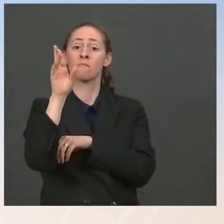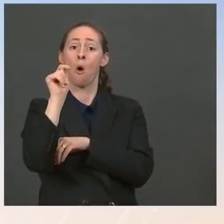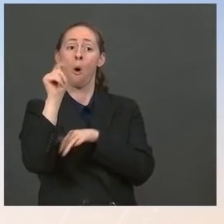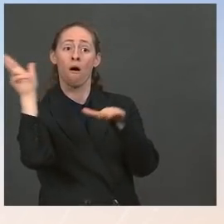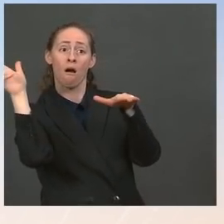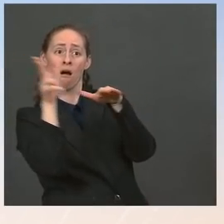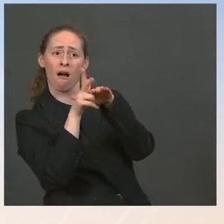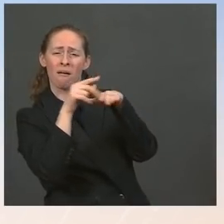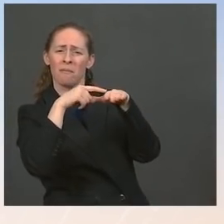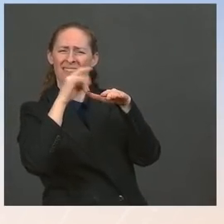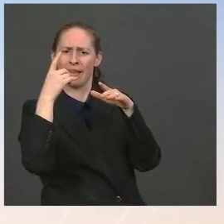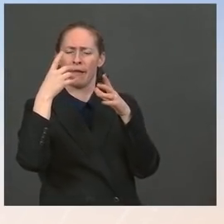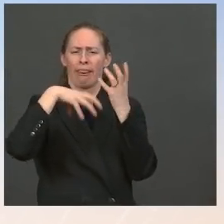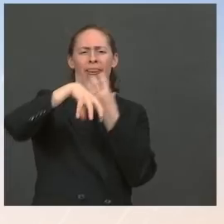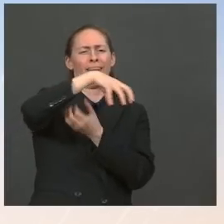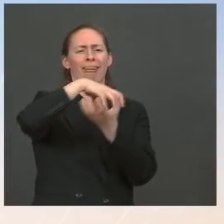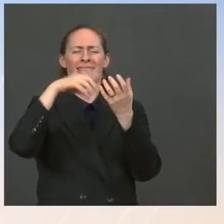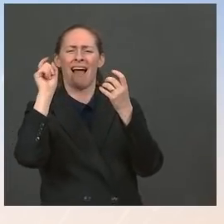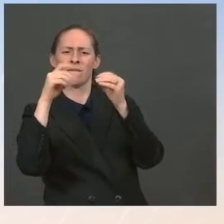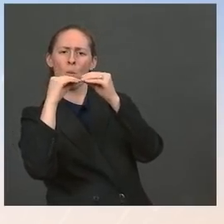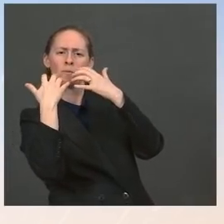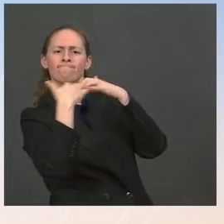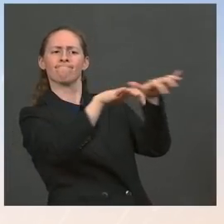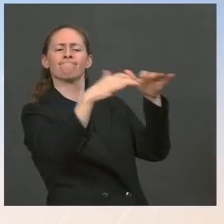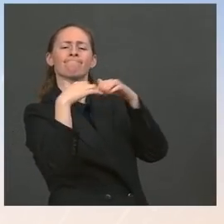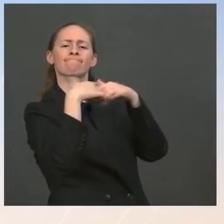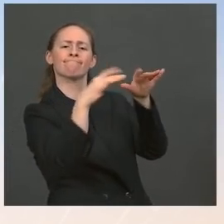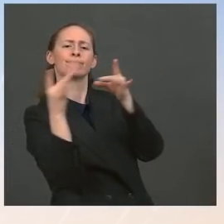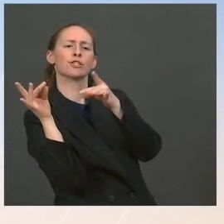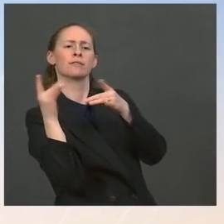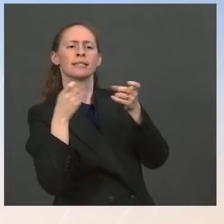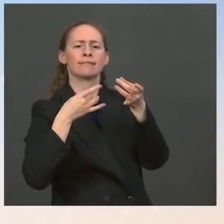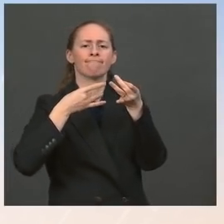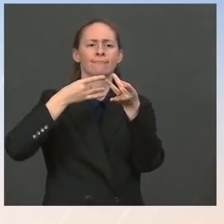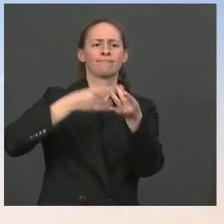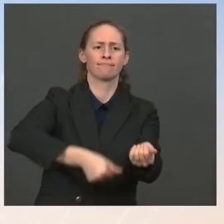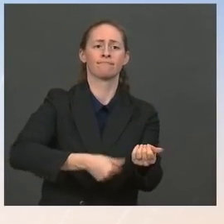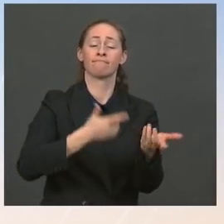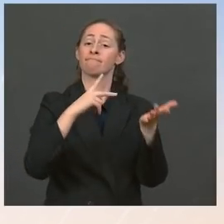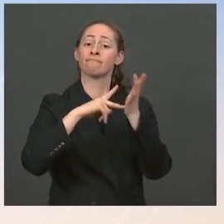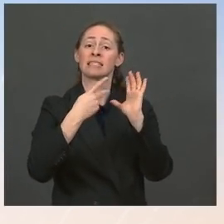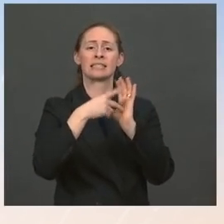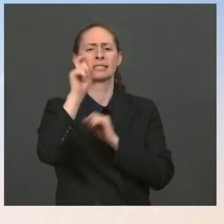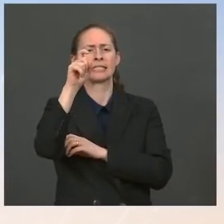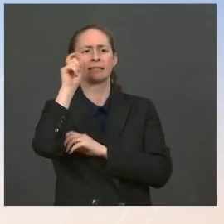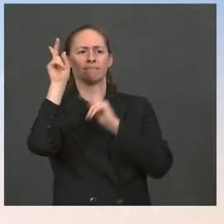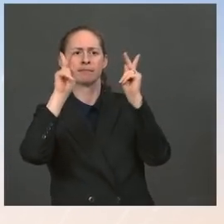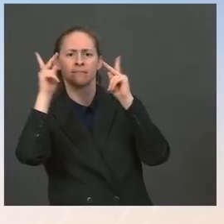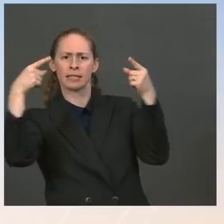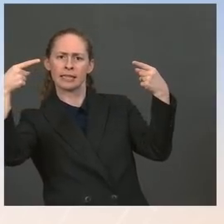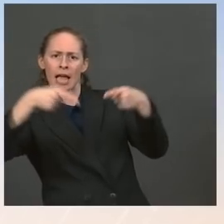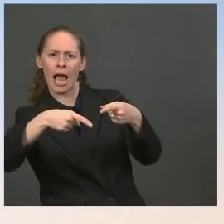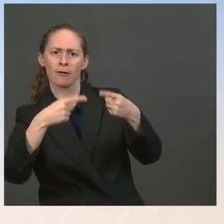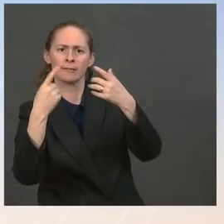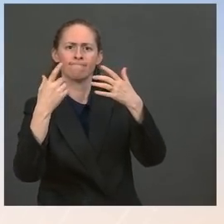And there are cases where more technology, sometimes physical technology around the berths, but sometimes it's more to do with the systems